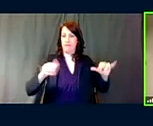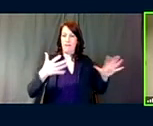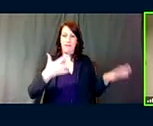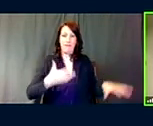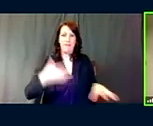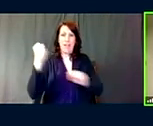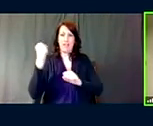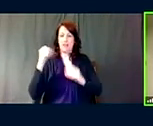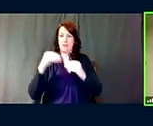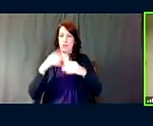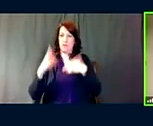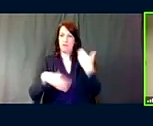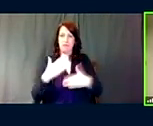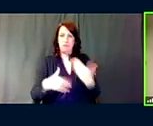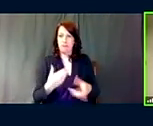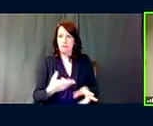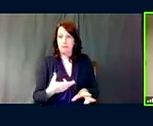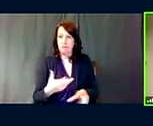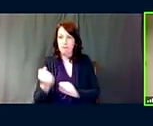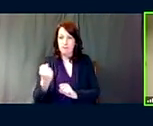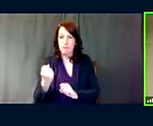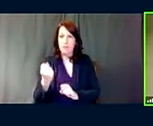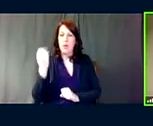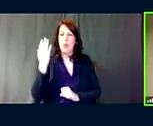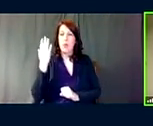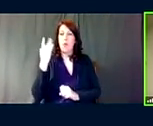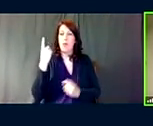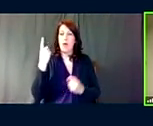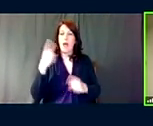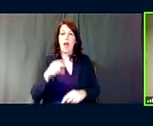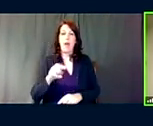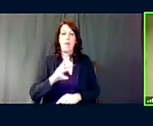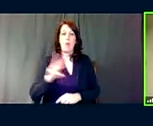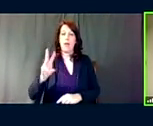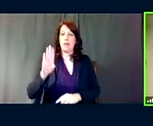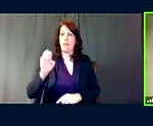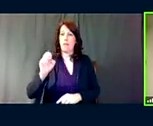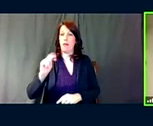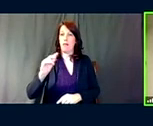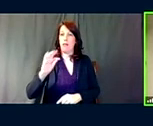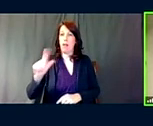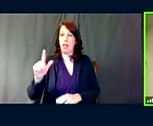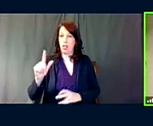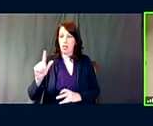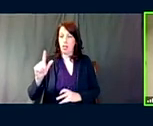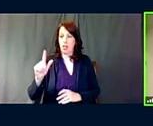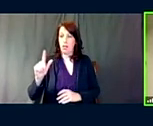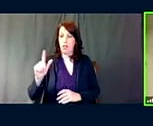SCALEUP, WAS MUCH, MUCH, MUCH FASTER, MUCH COMPRESSED BECAUSE WHAT HAPPENED, SO WHAT HAPPENED